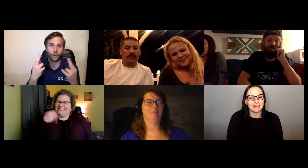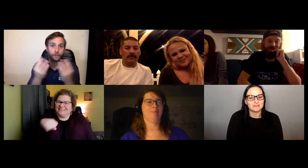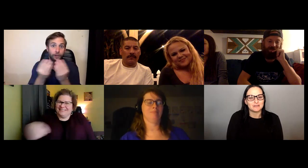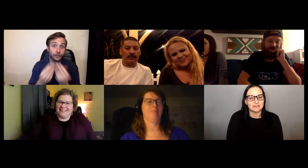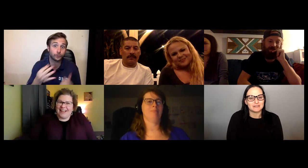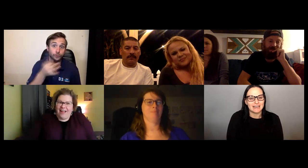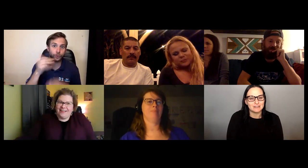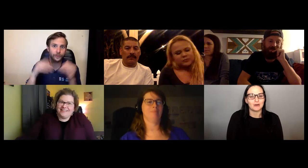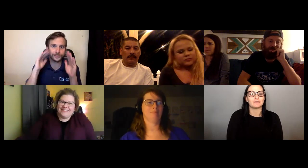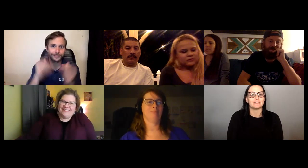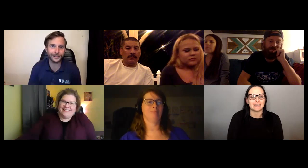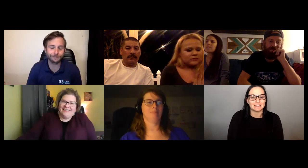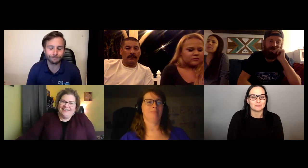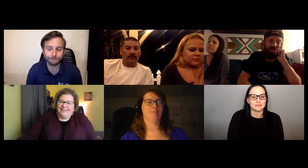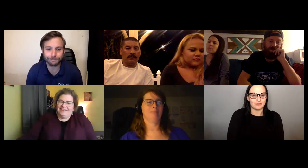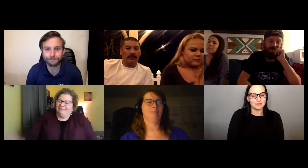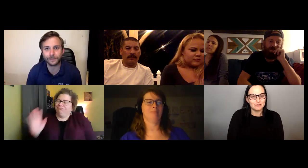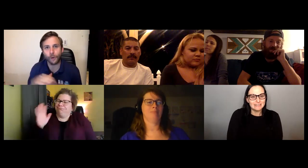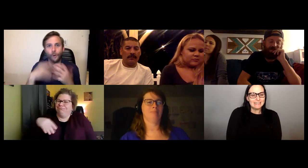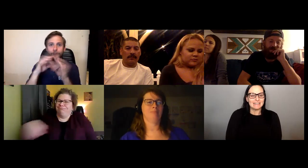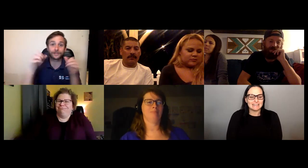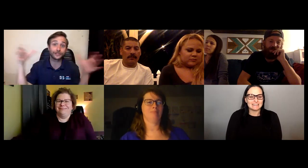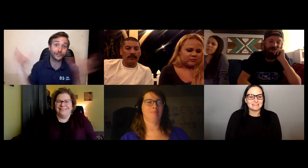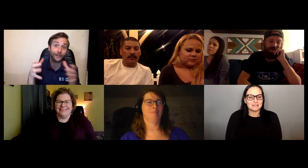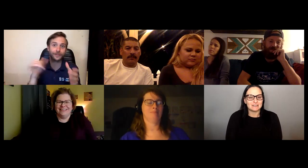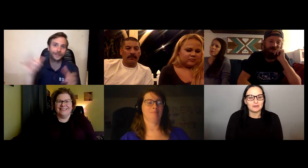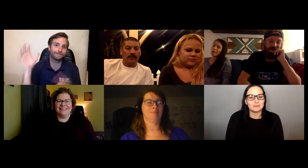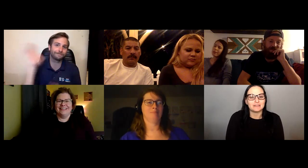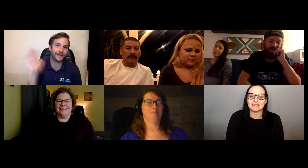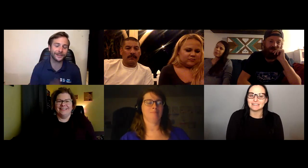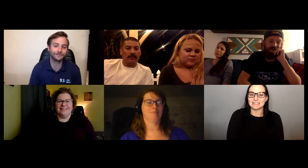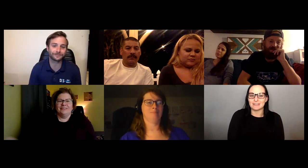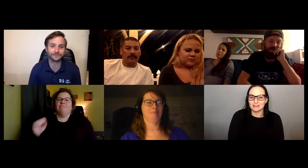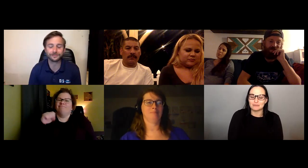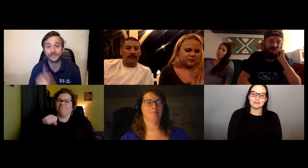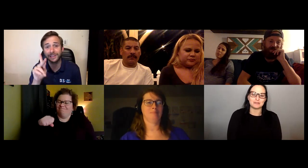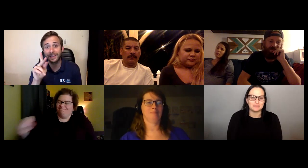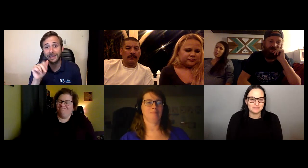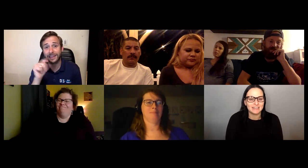to agree with that so hopefully that gets resolved soon and you know you'll be getting together